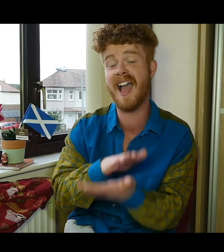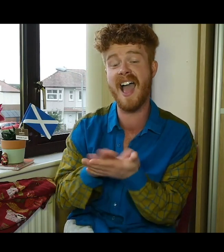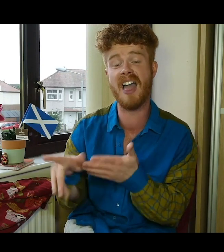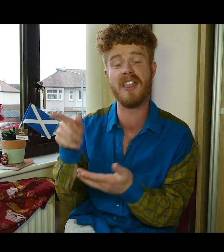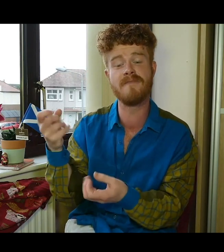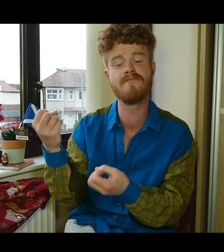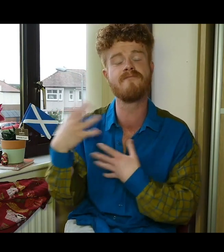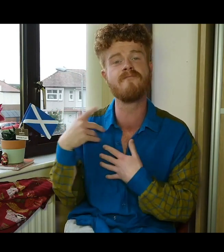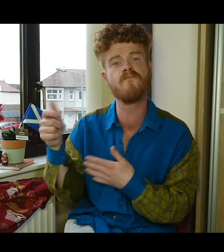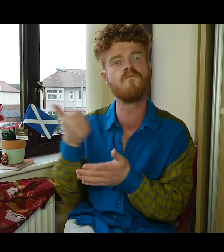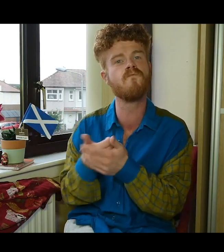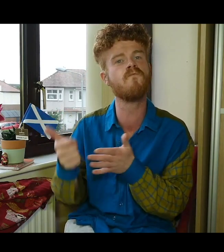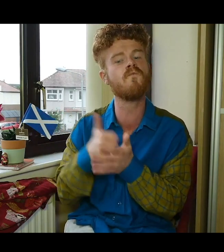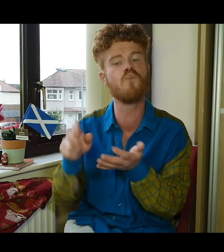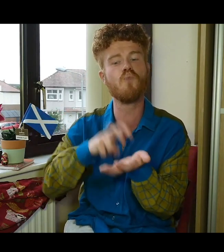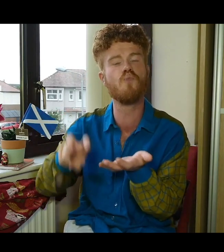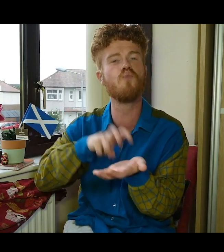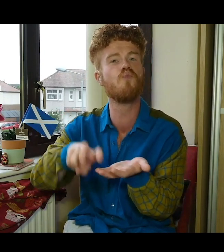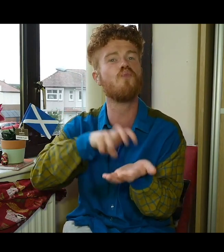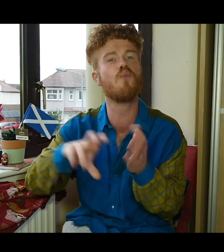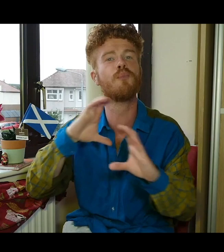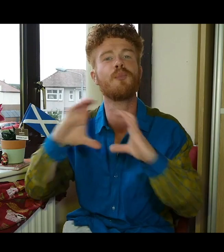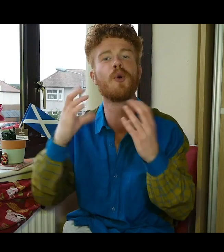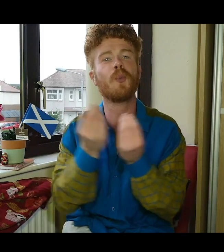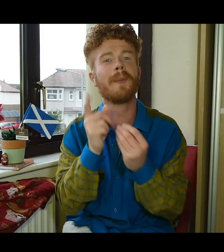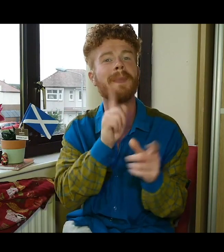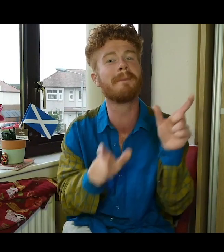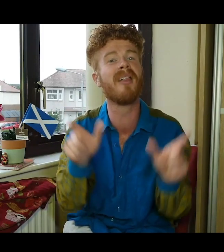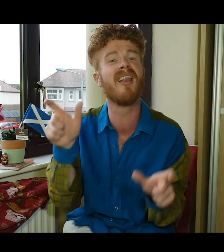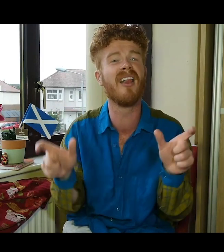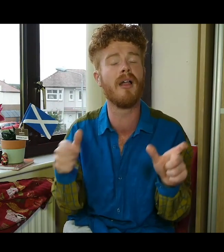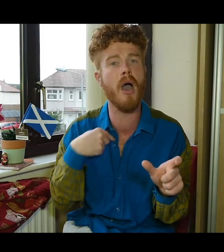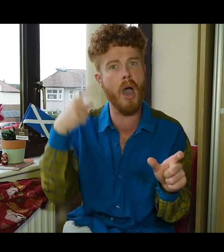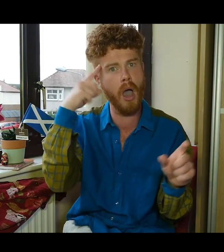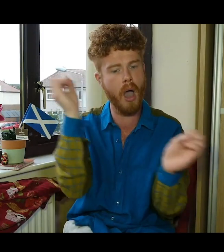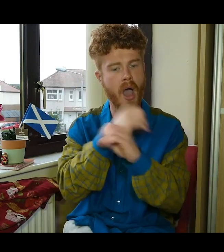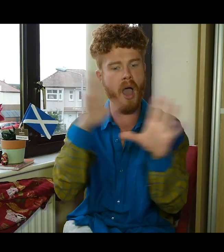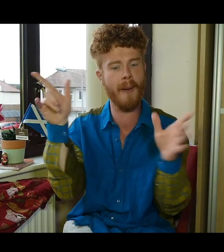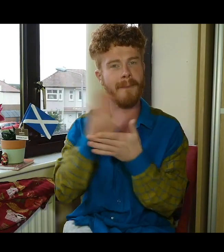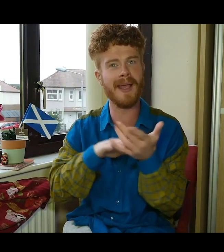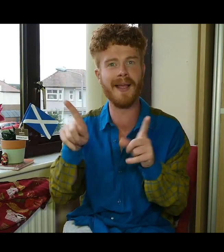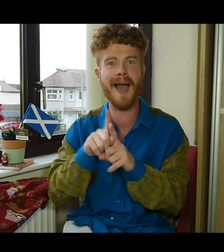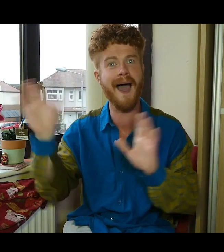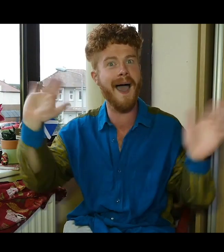My Auntie Heather says she uses her daily walk to communicate with people. I thought she just meant, you know